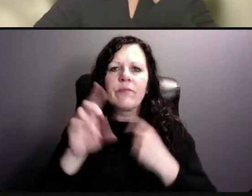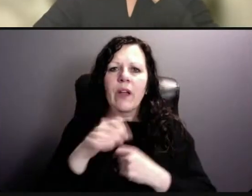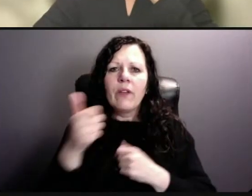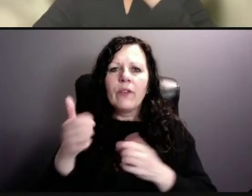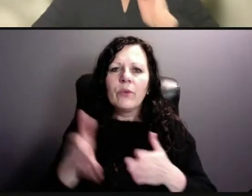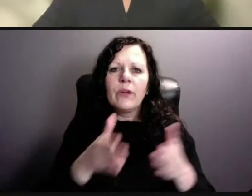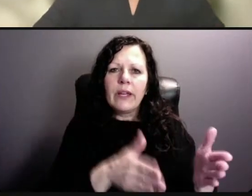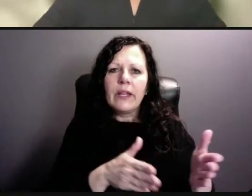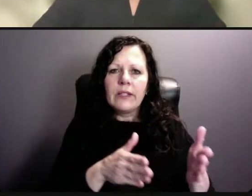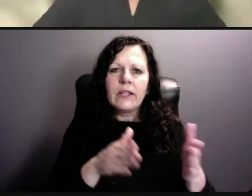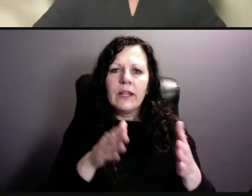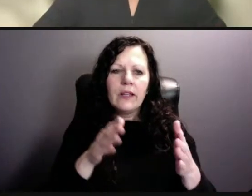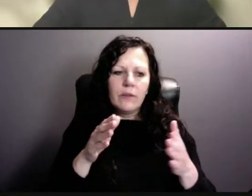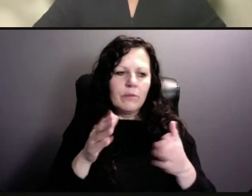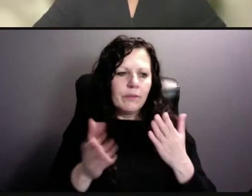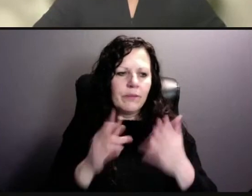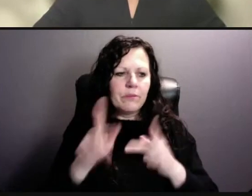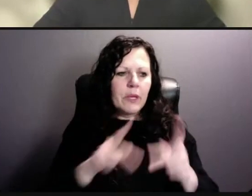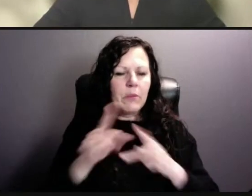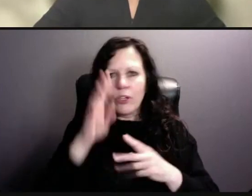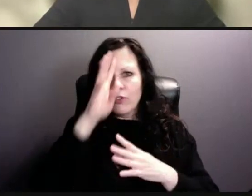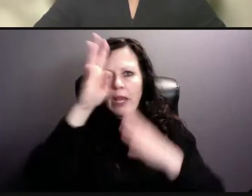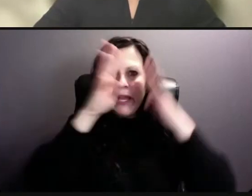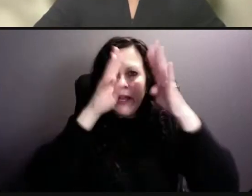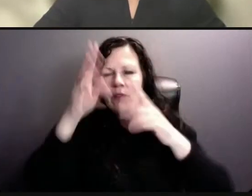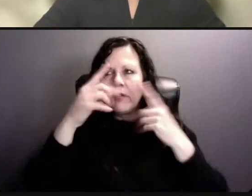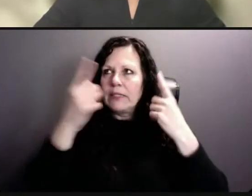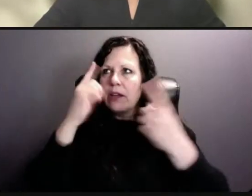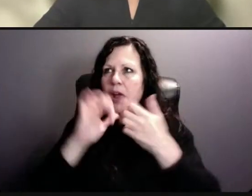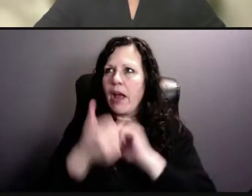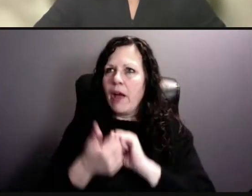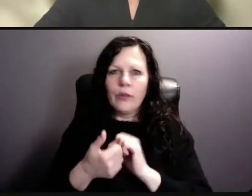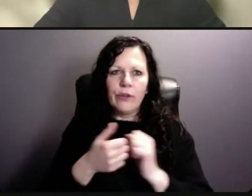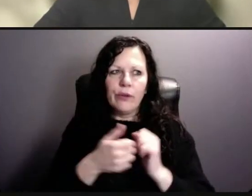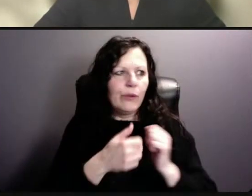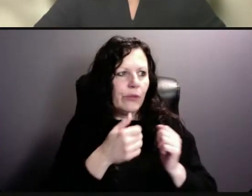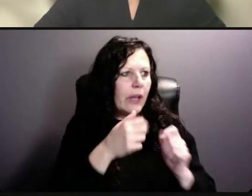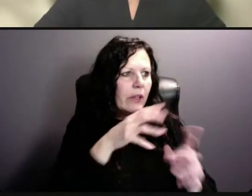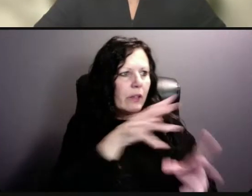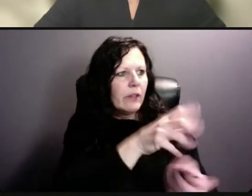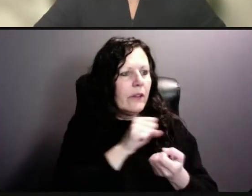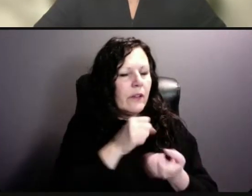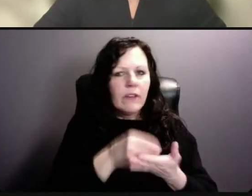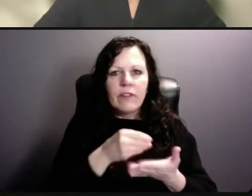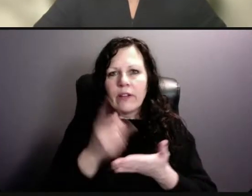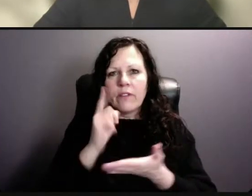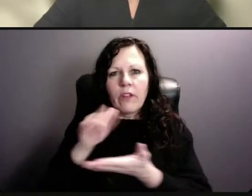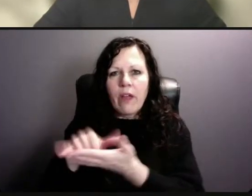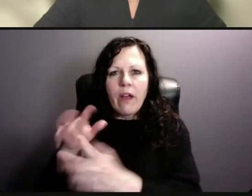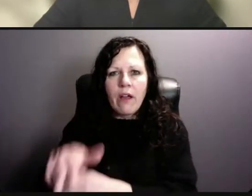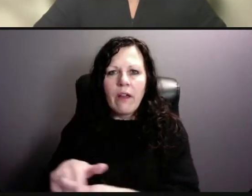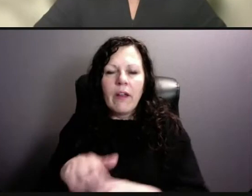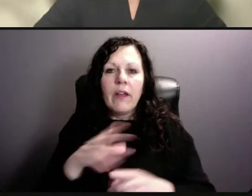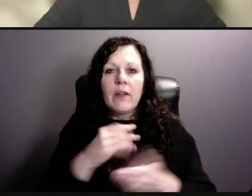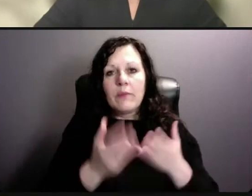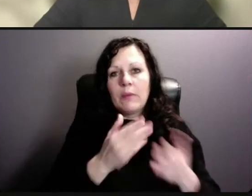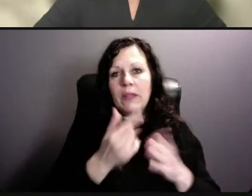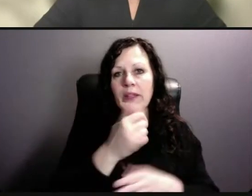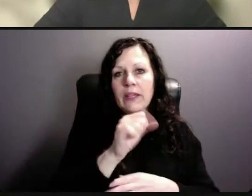SO LIKE THE FINANCE COMMITTEE SAID LOOKING AT ANY OTHER WAYS